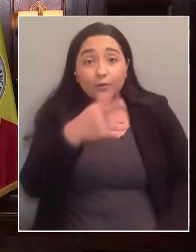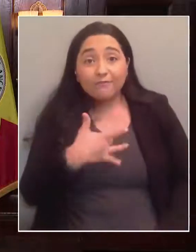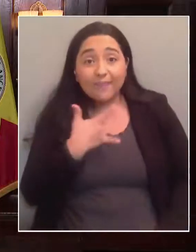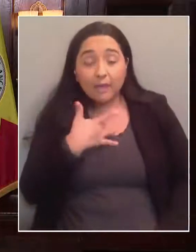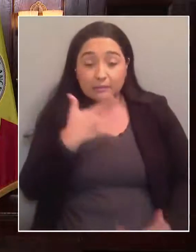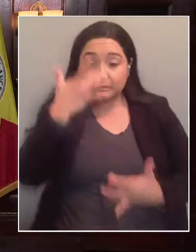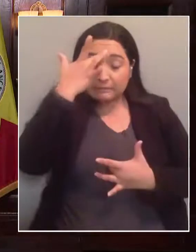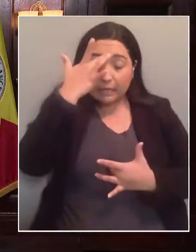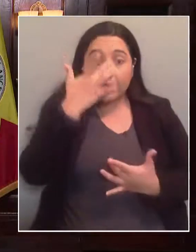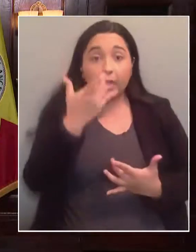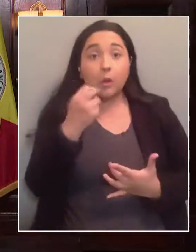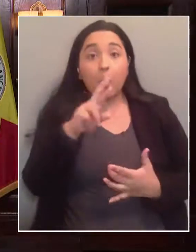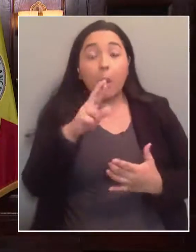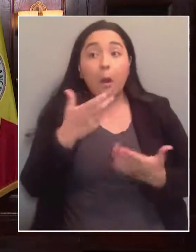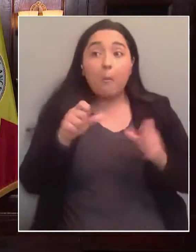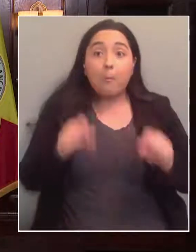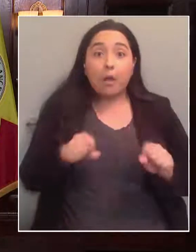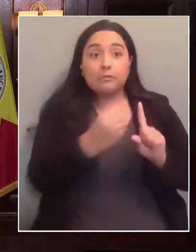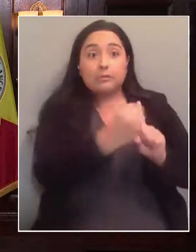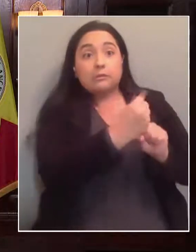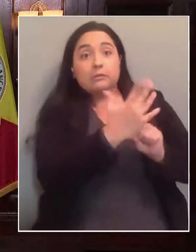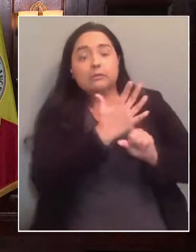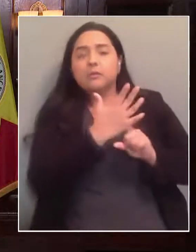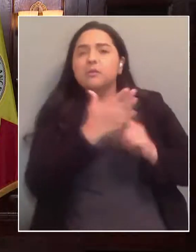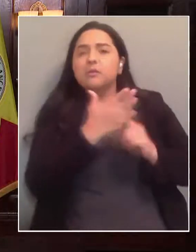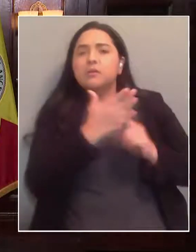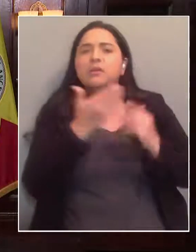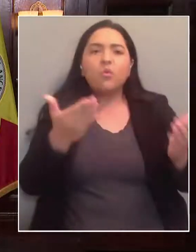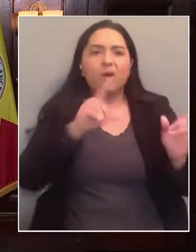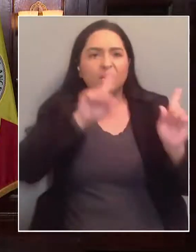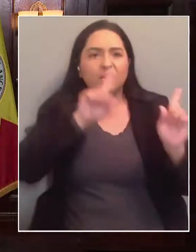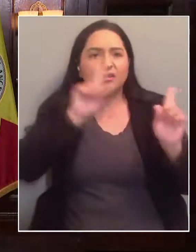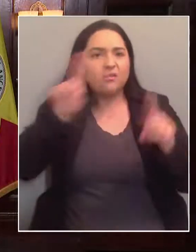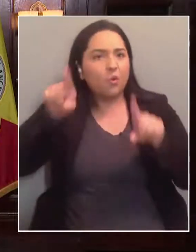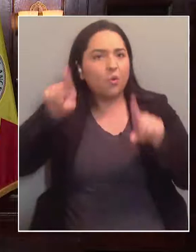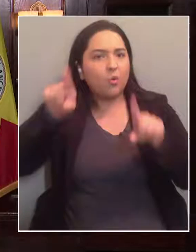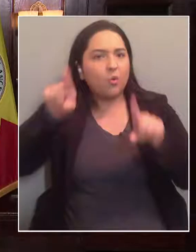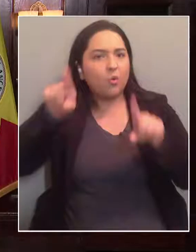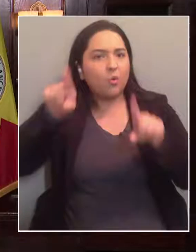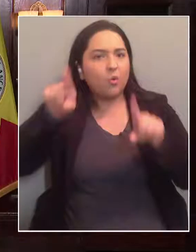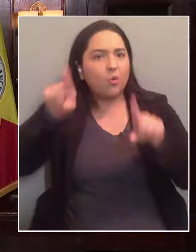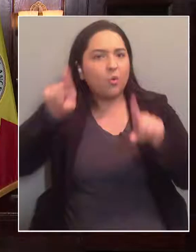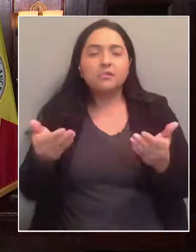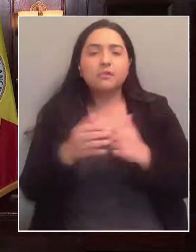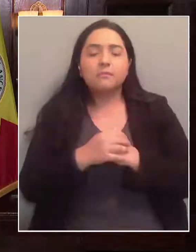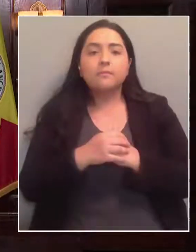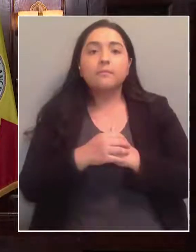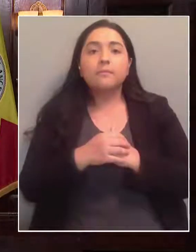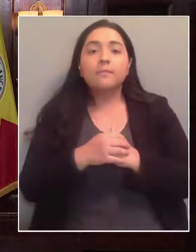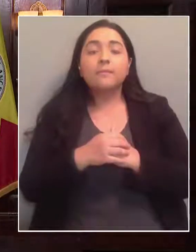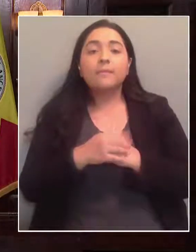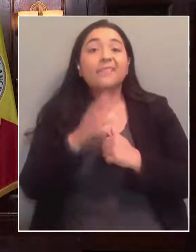BEEN EXPOSED. PLEASE PLEASE GET TESTED. THERE IS BEEN A POPULATION ON TOP OF THAT ARE FOLKS WHO ARE